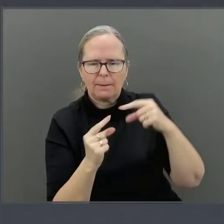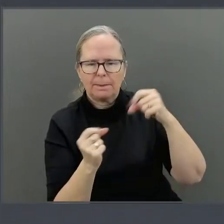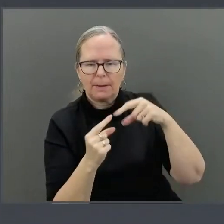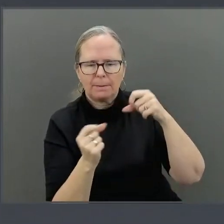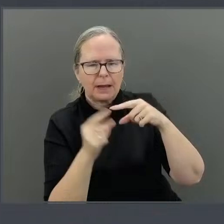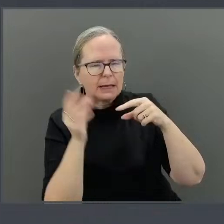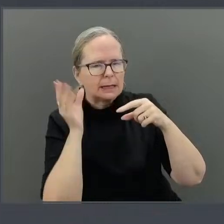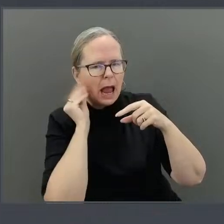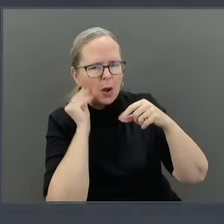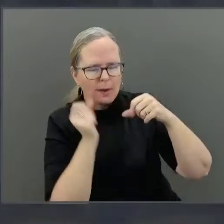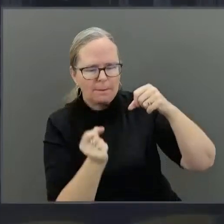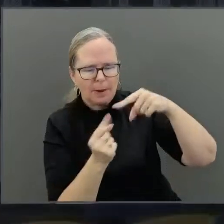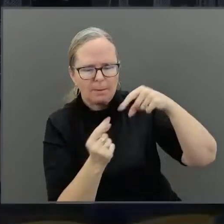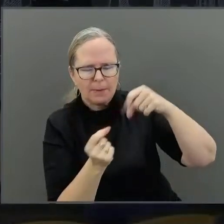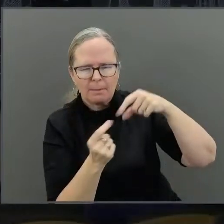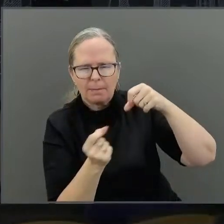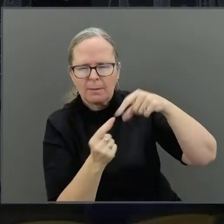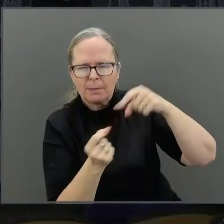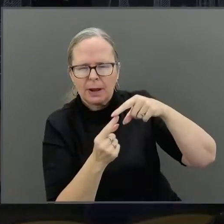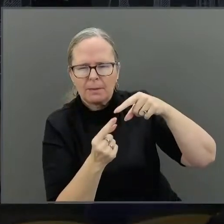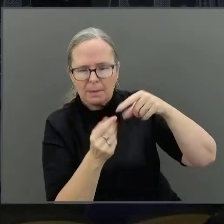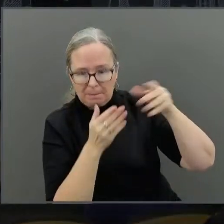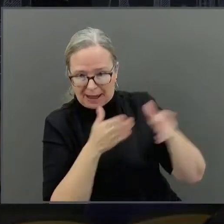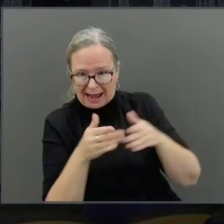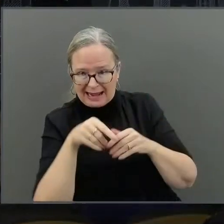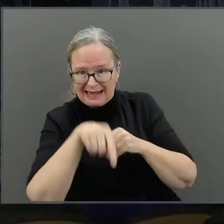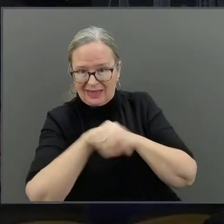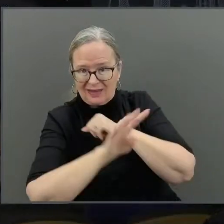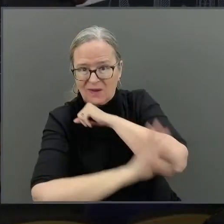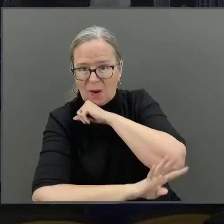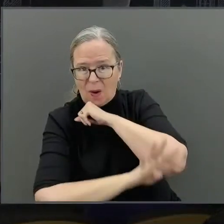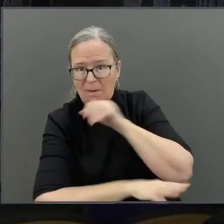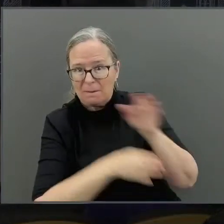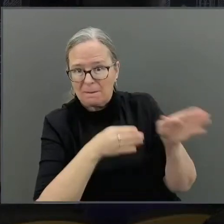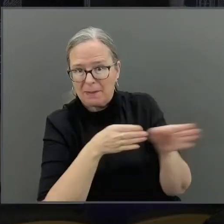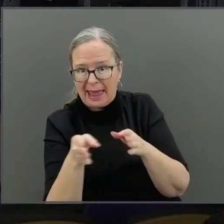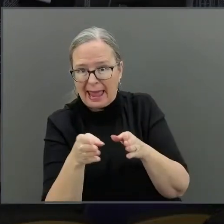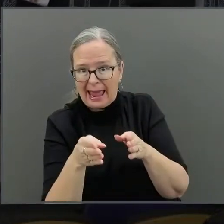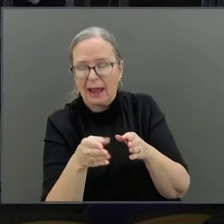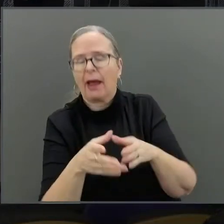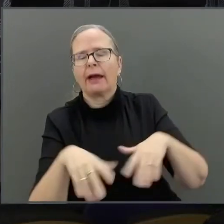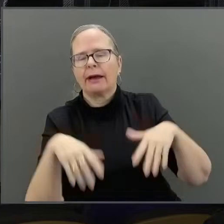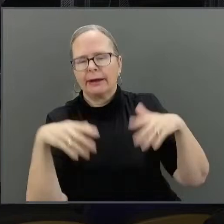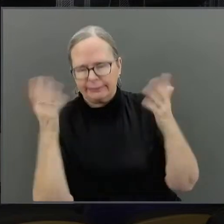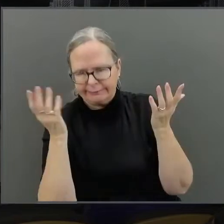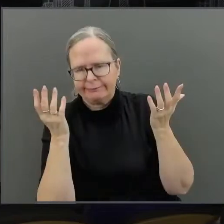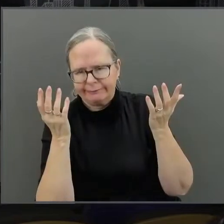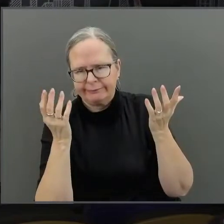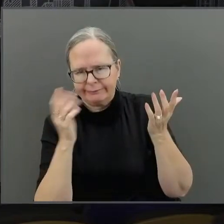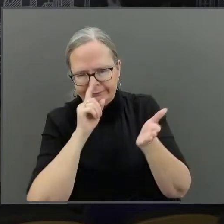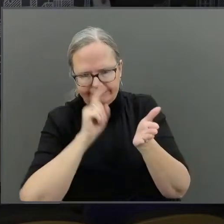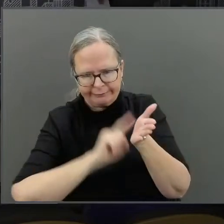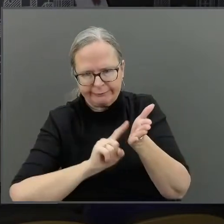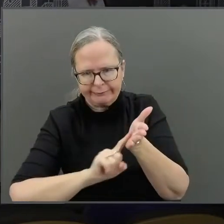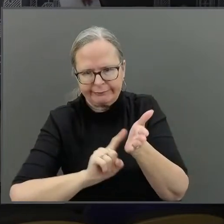winter uh calgarians are using less treated water due to infrastructure issues not lack of water but